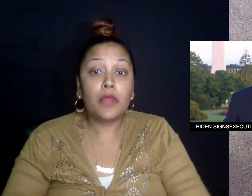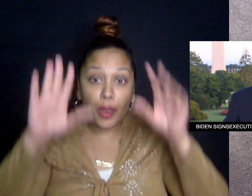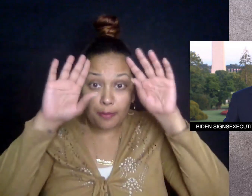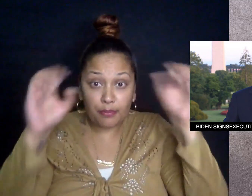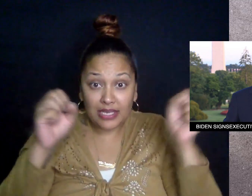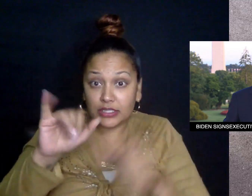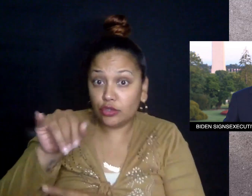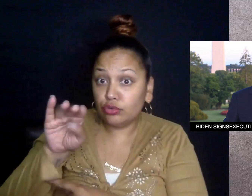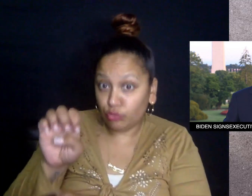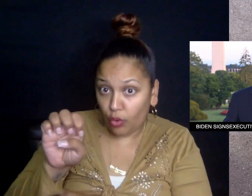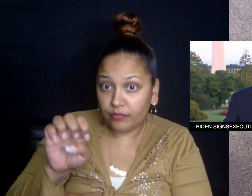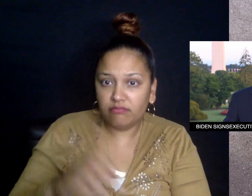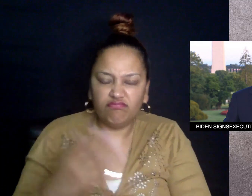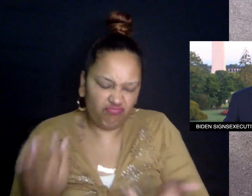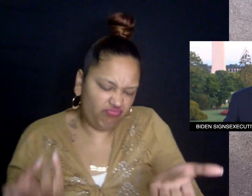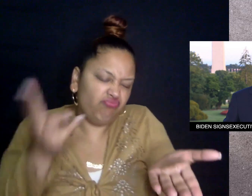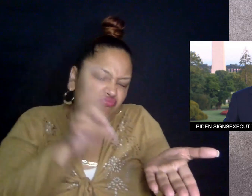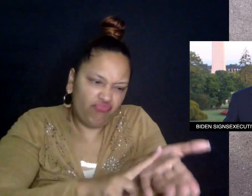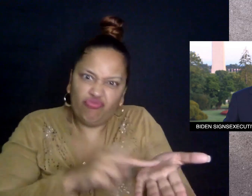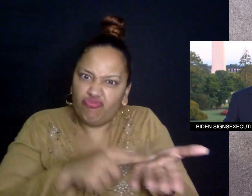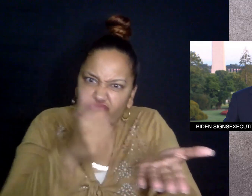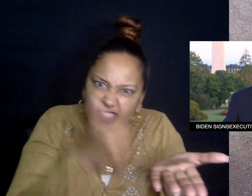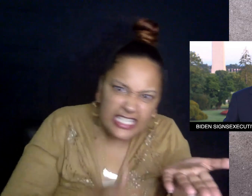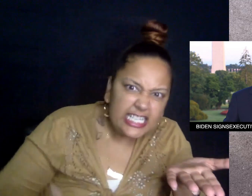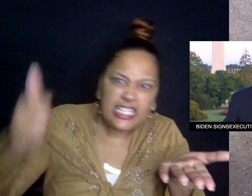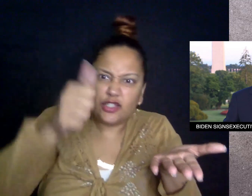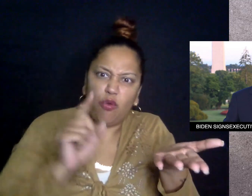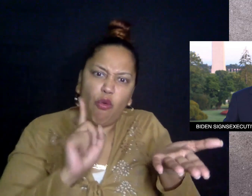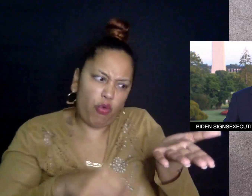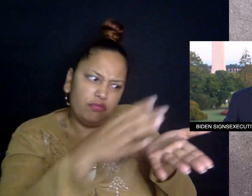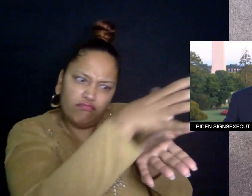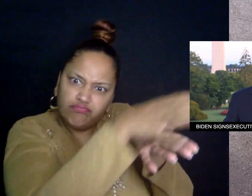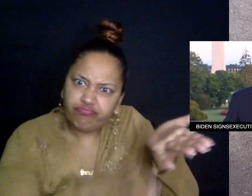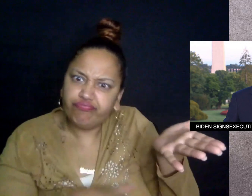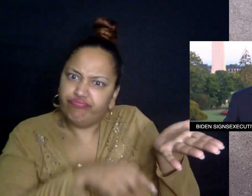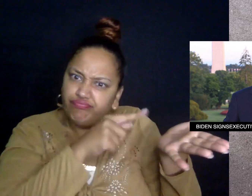today the Biden administration took another step toward protecting abortion rights for